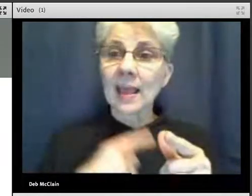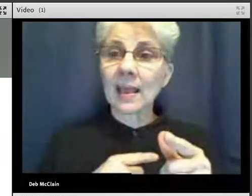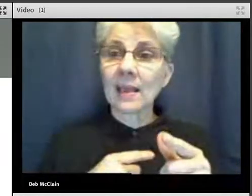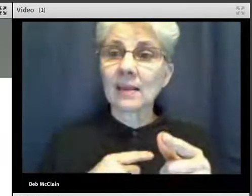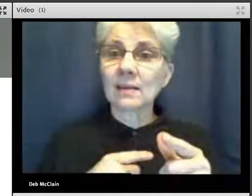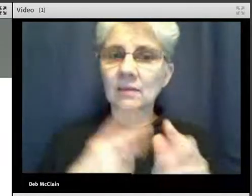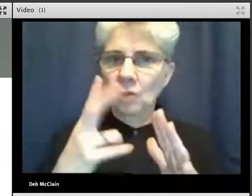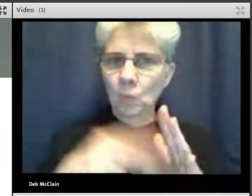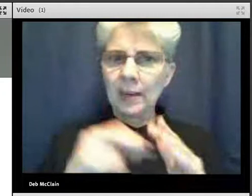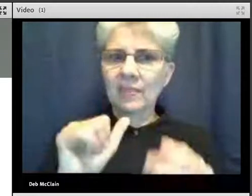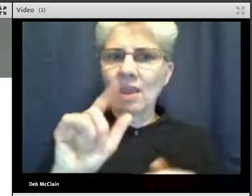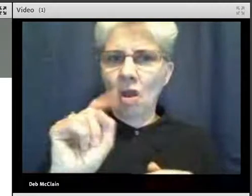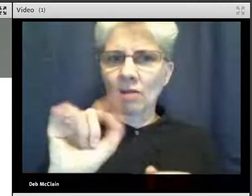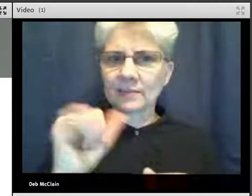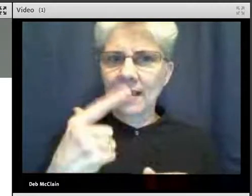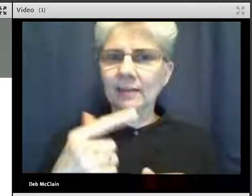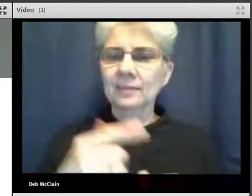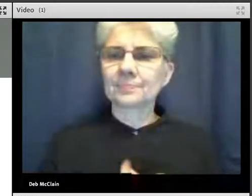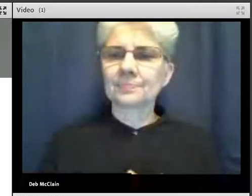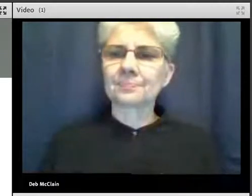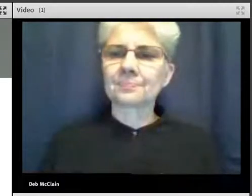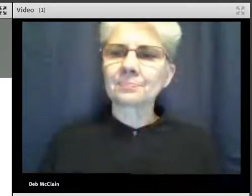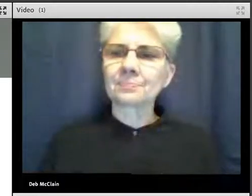And then it's going to read the alt-text.